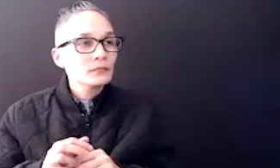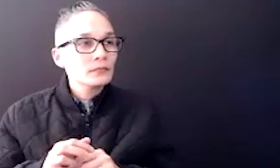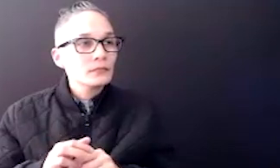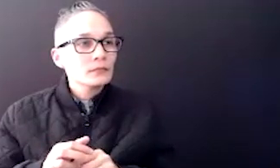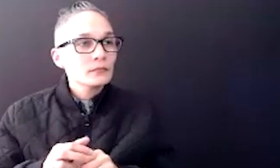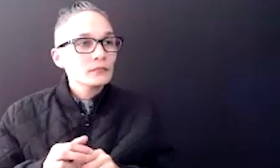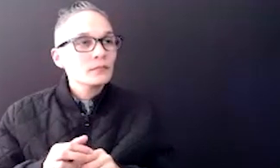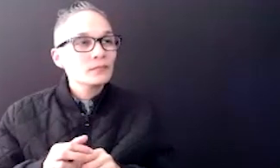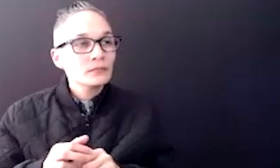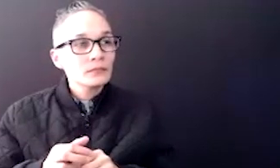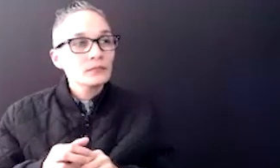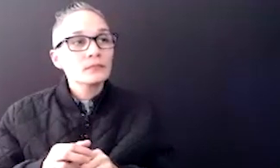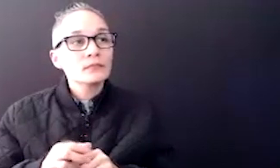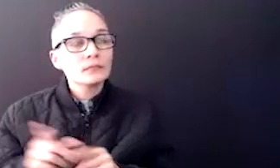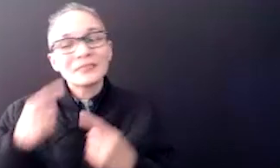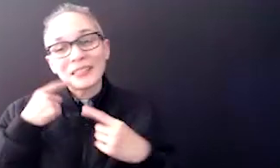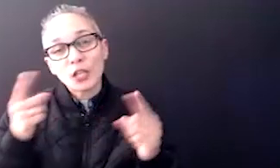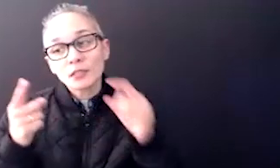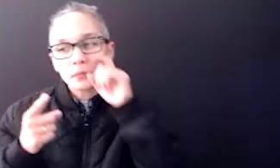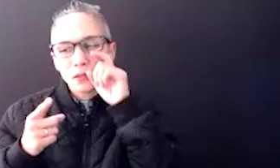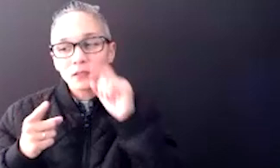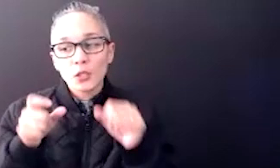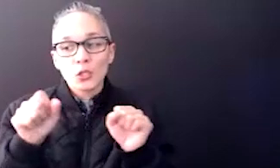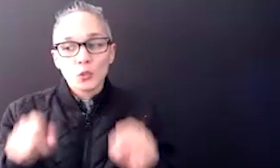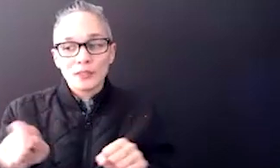Yes, you can, turn on the comments for announcements